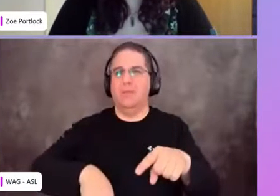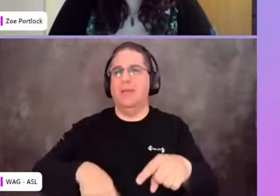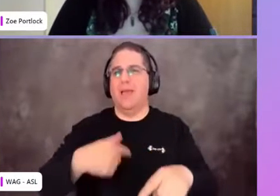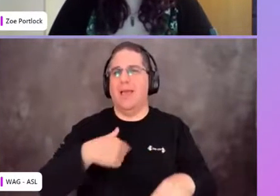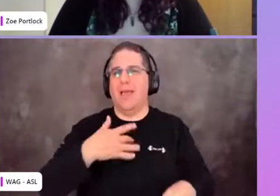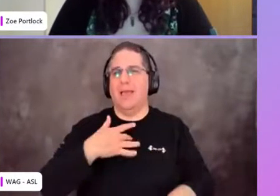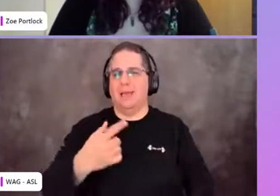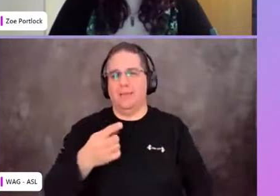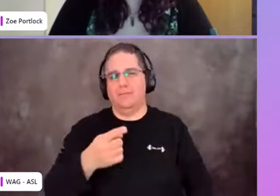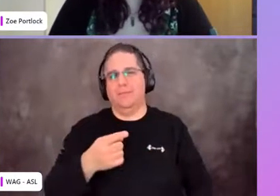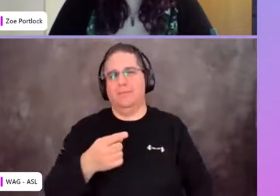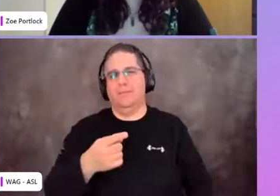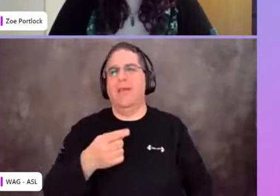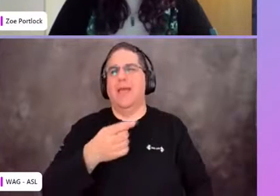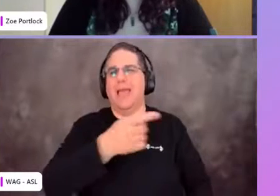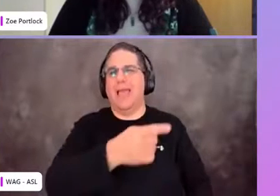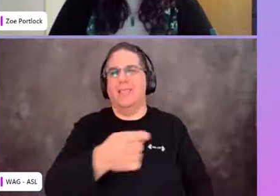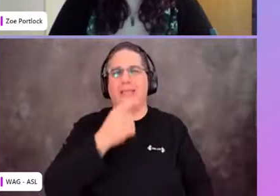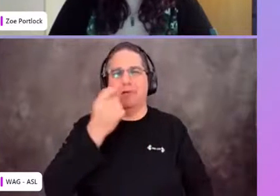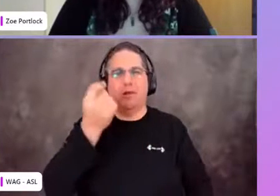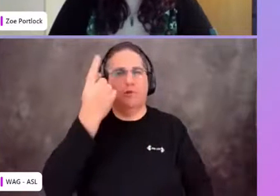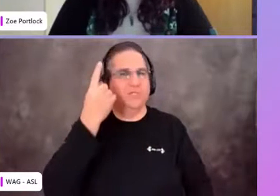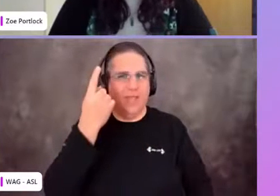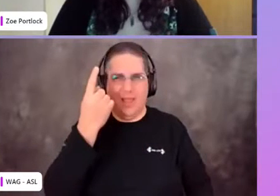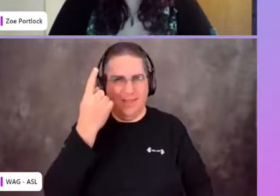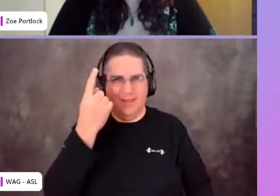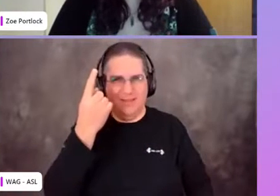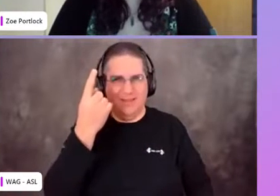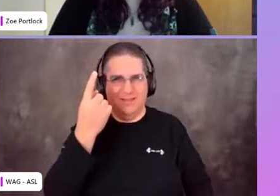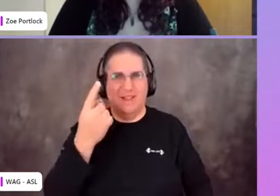I cannot do it or it says it will take too much time for my team to do it or too much of an effort effort for this